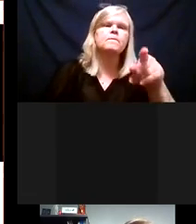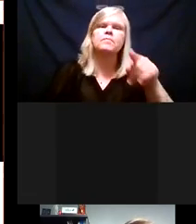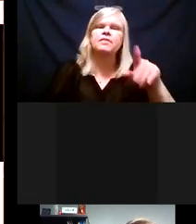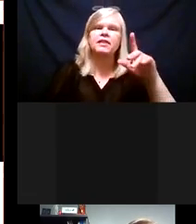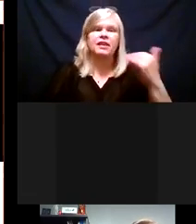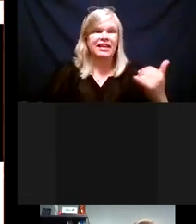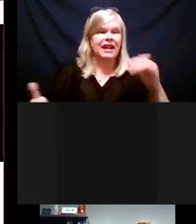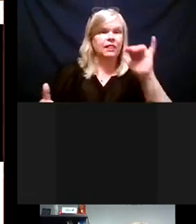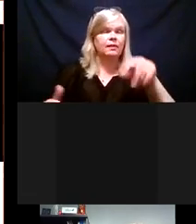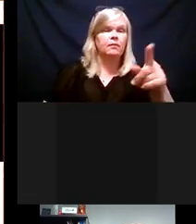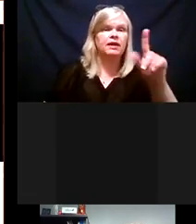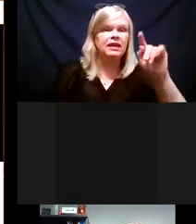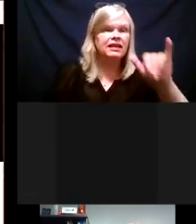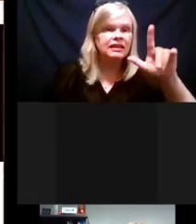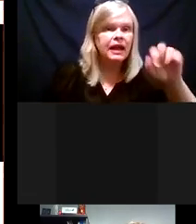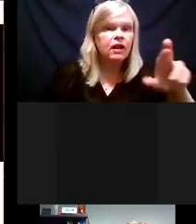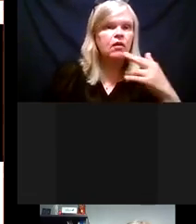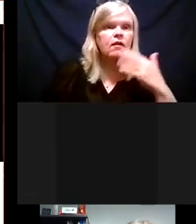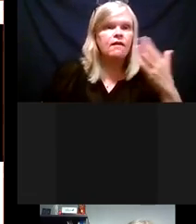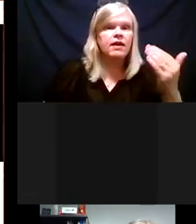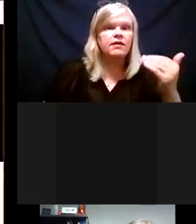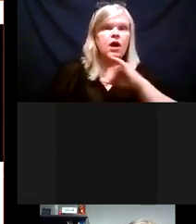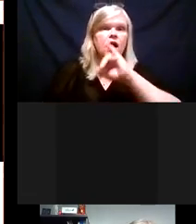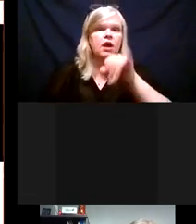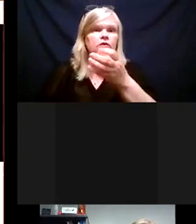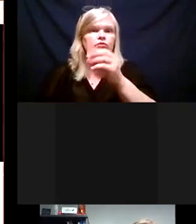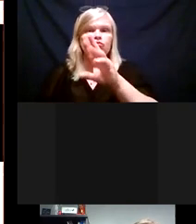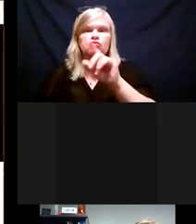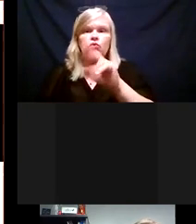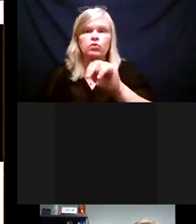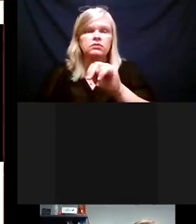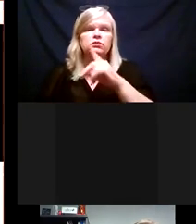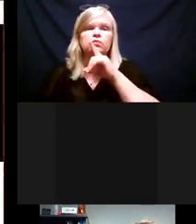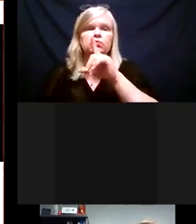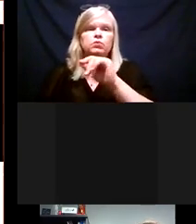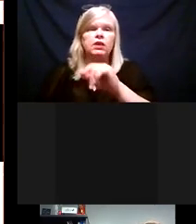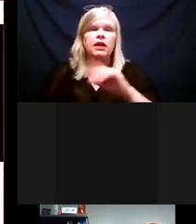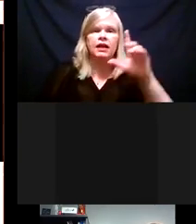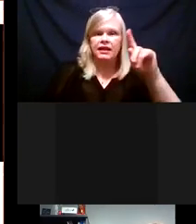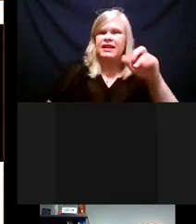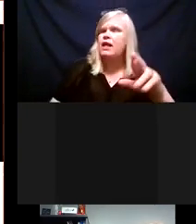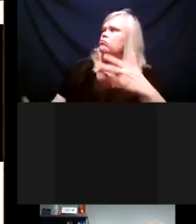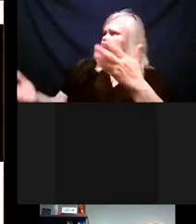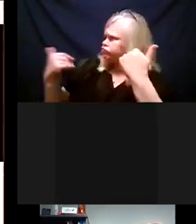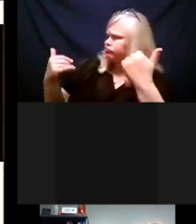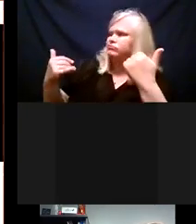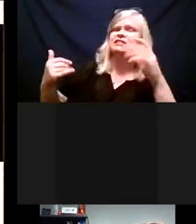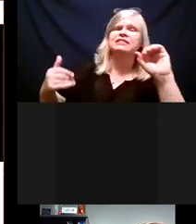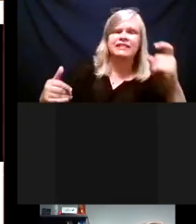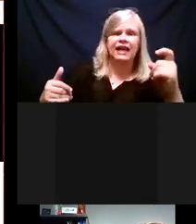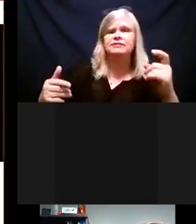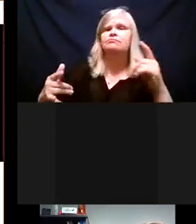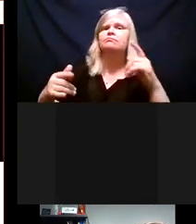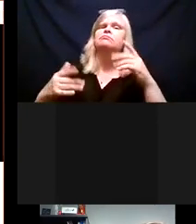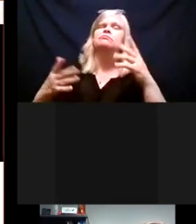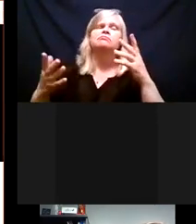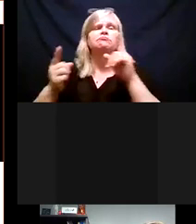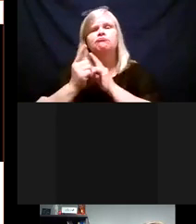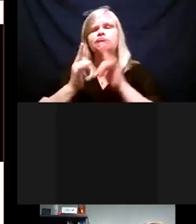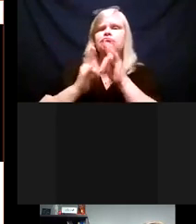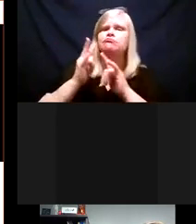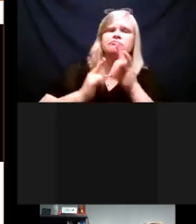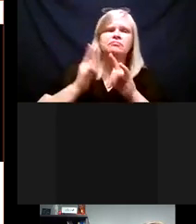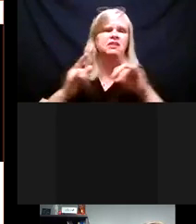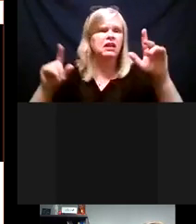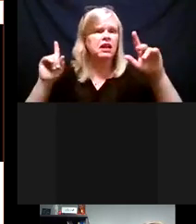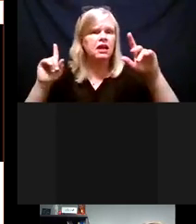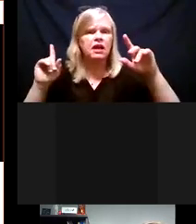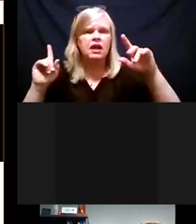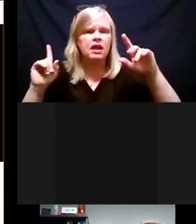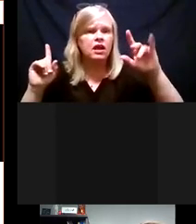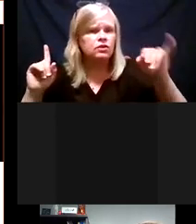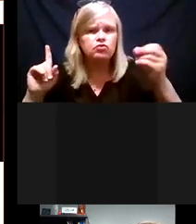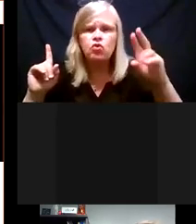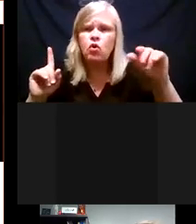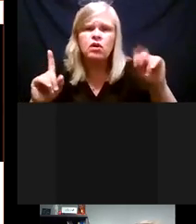OLD, JORDAN IS 20. TAYLOR TELLS JORDAN A IT IS OKAY